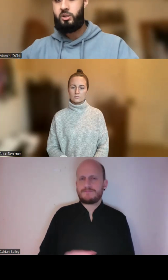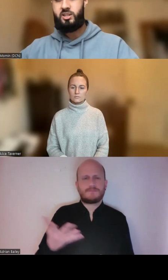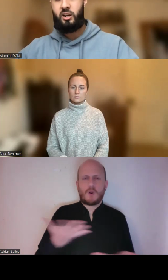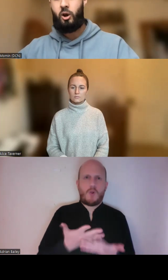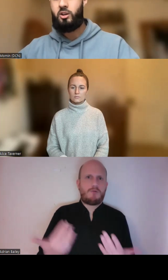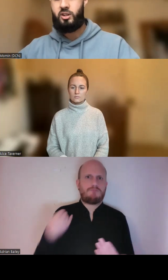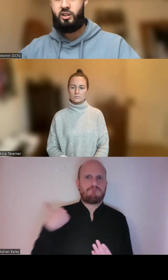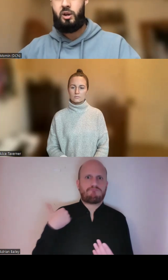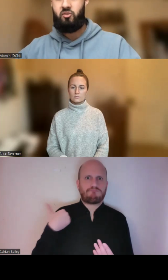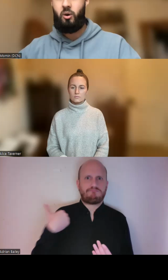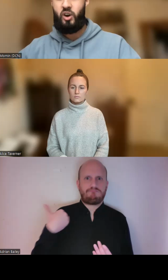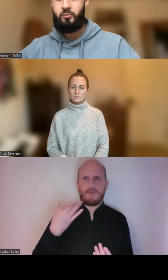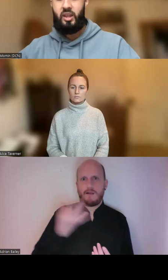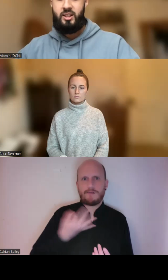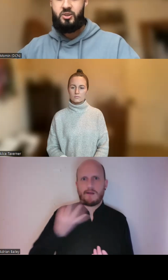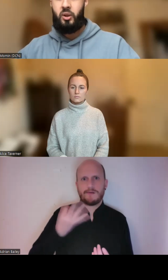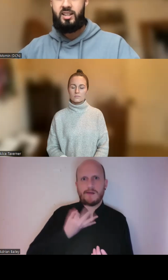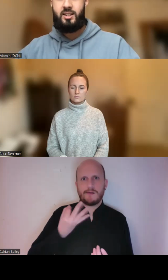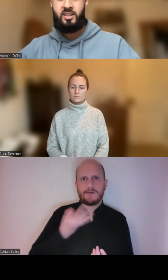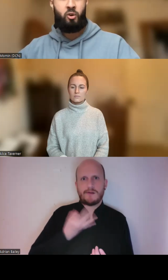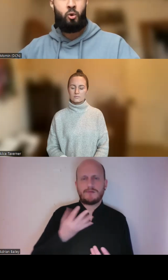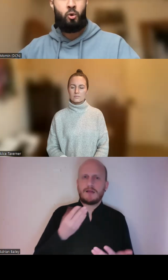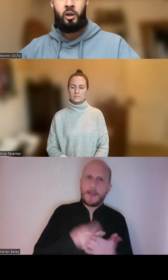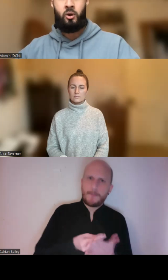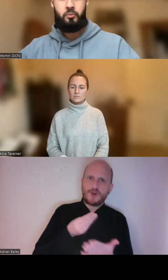How much is it going to cost in each platform? Let's have a quick look.